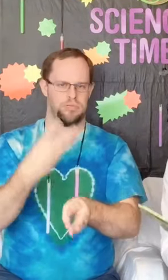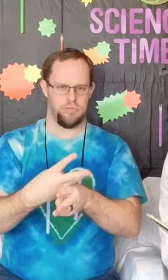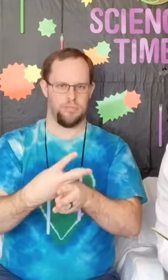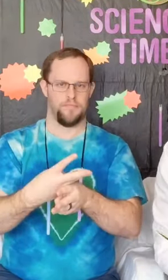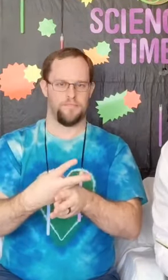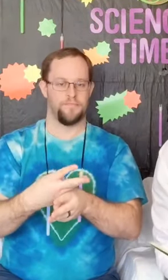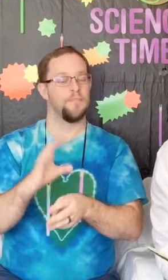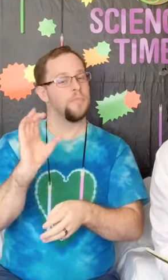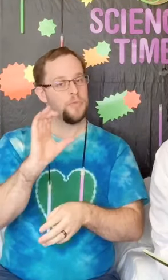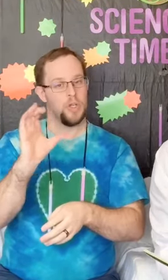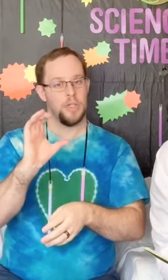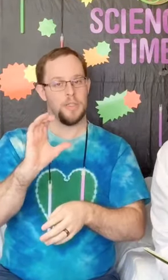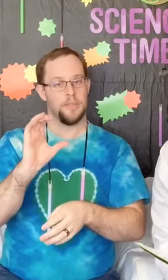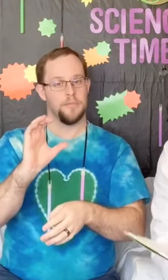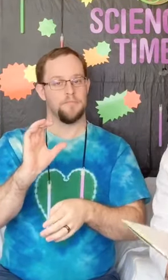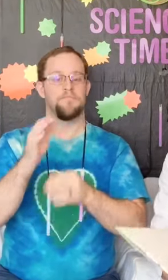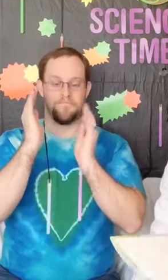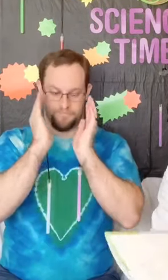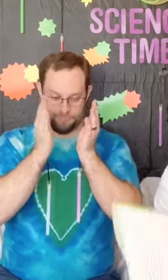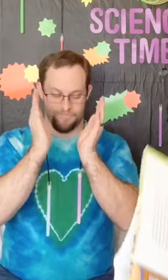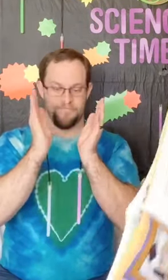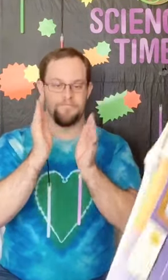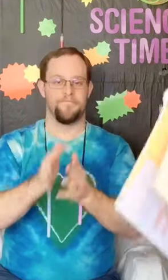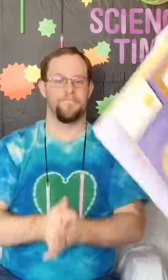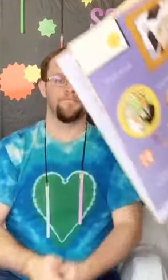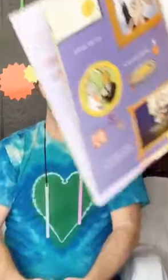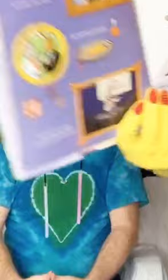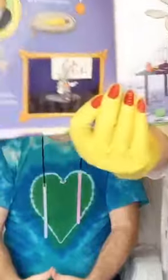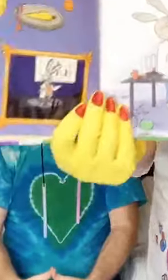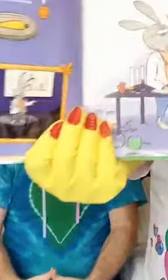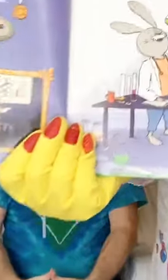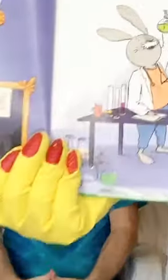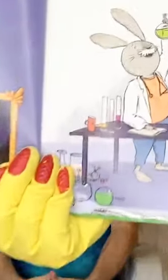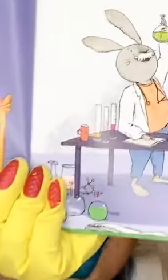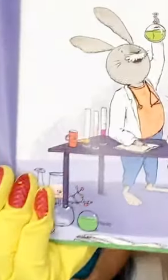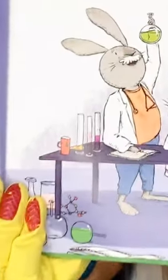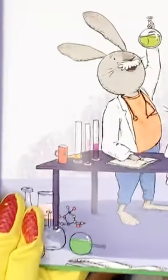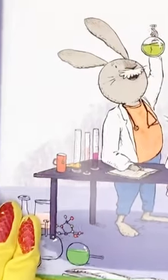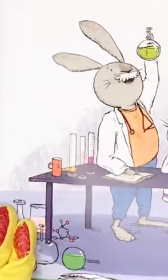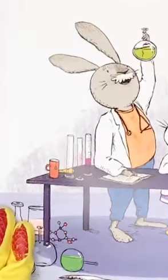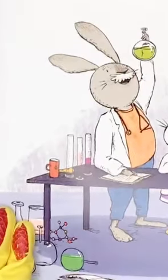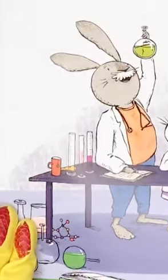Charlotte paid attention. See, kind of like Ada, she has